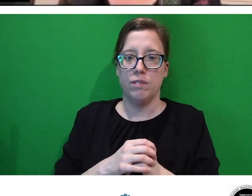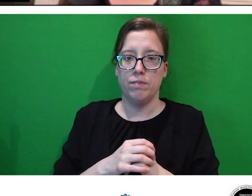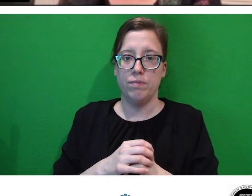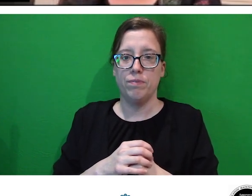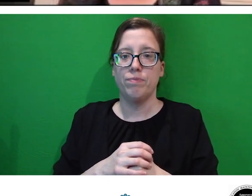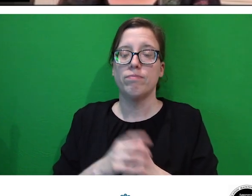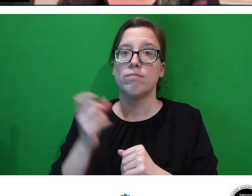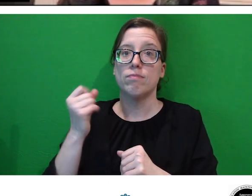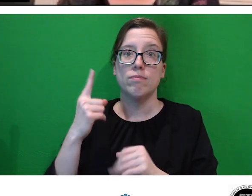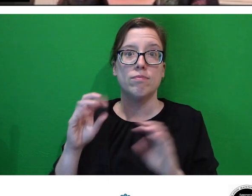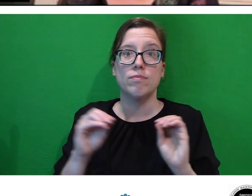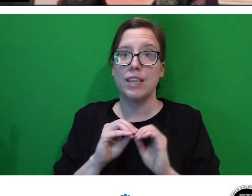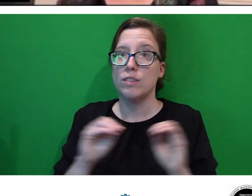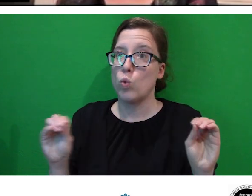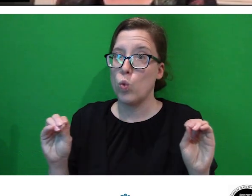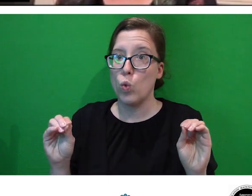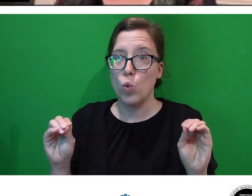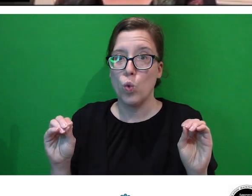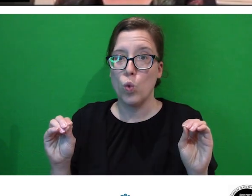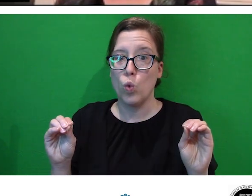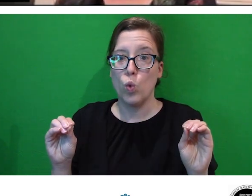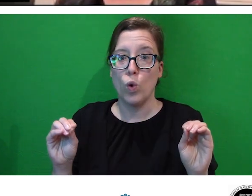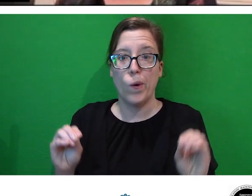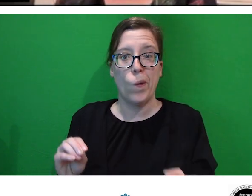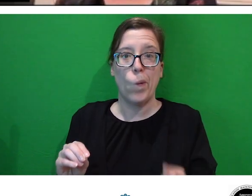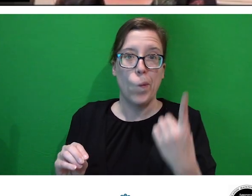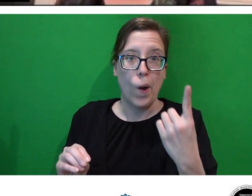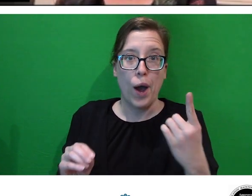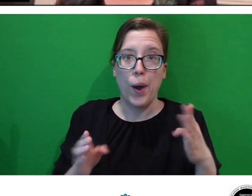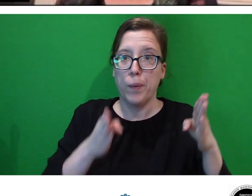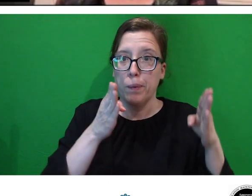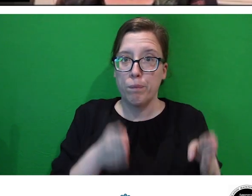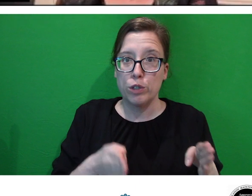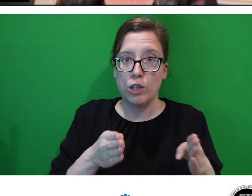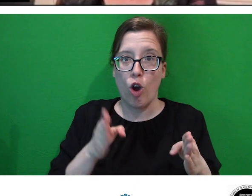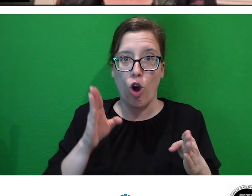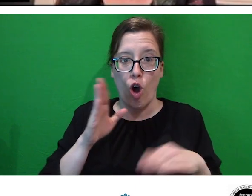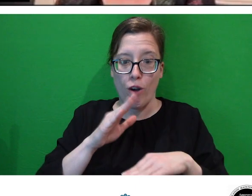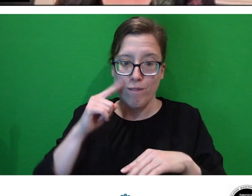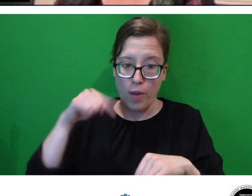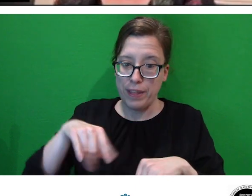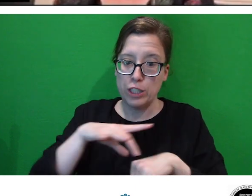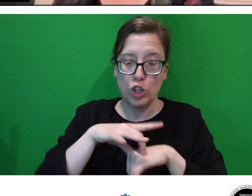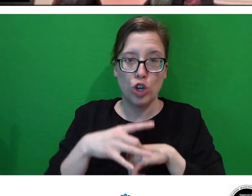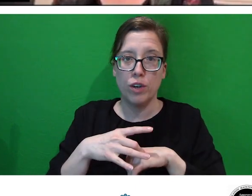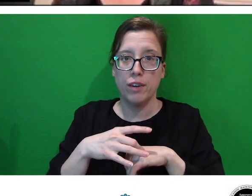demonstrated through some sort of overt response." Okay?